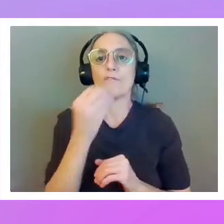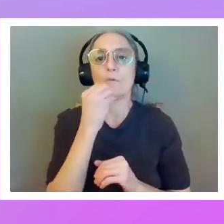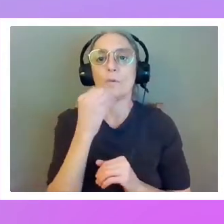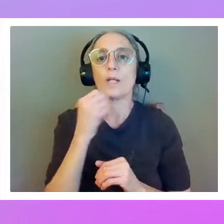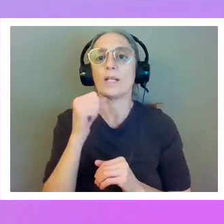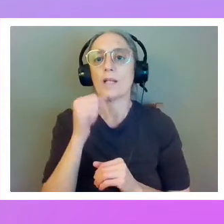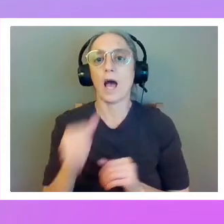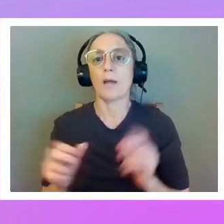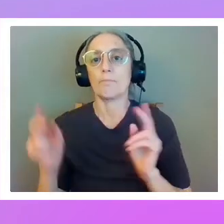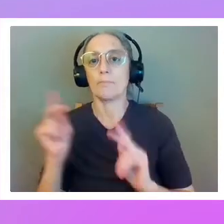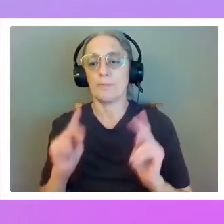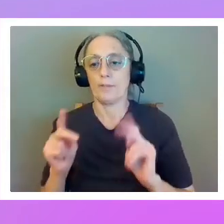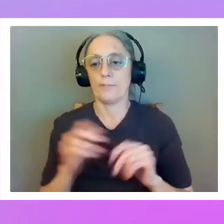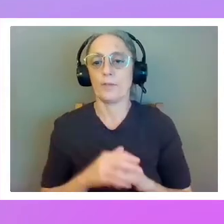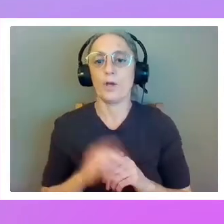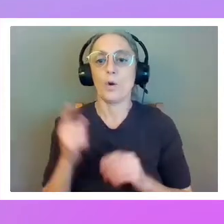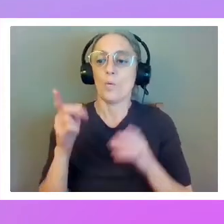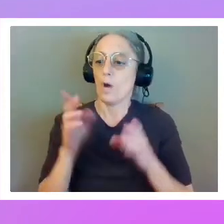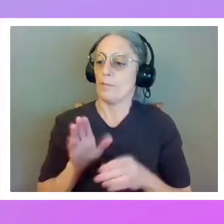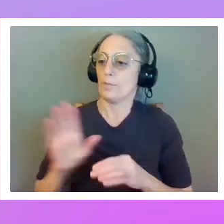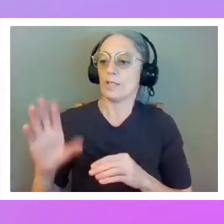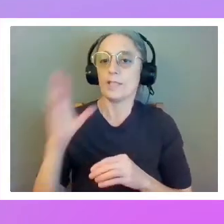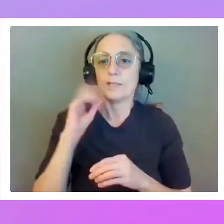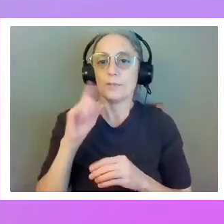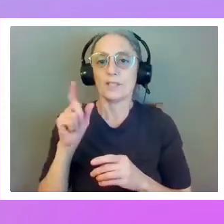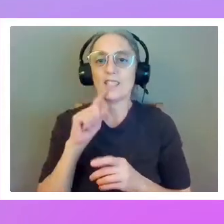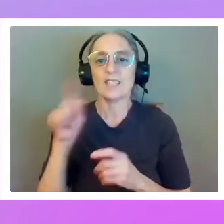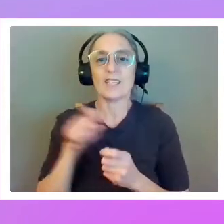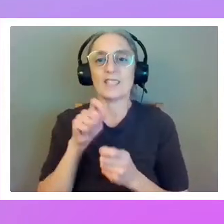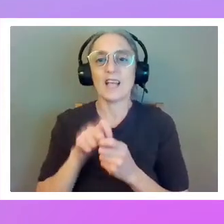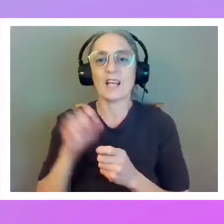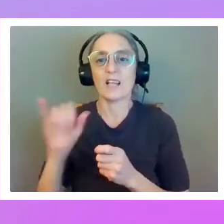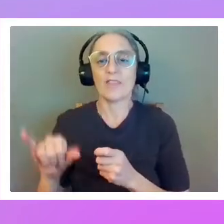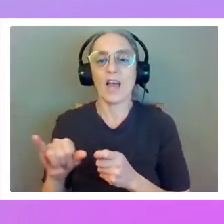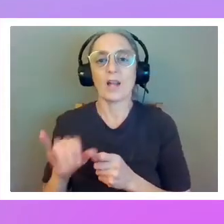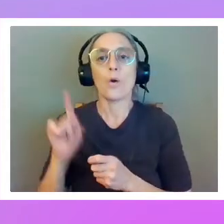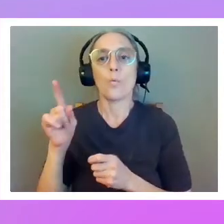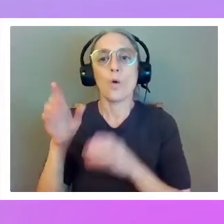One person's experience is exactly that, one person's experience.